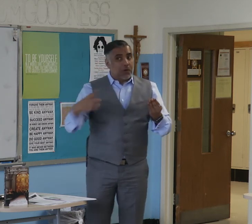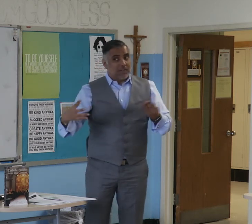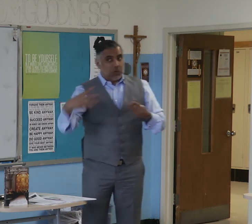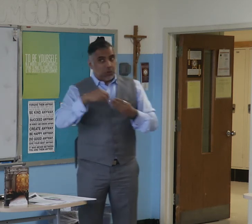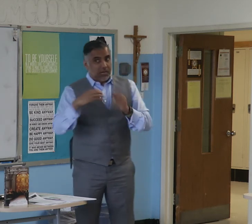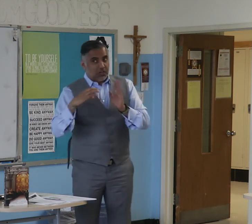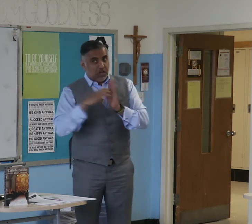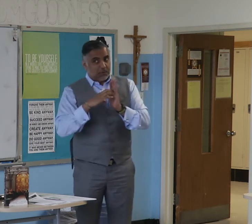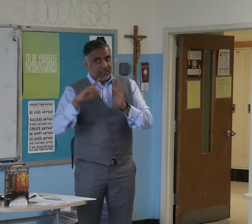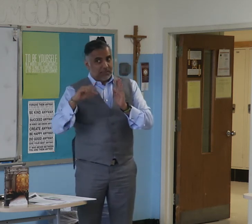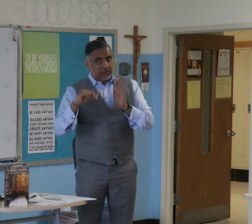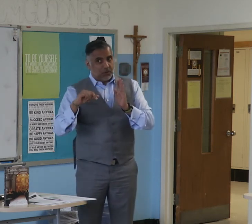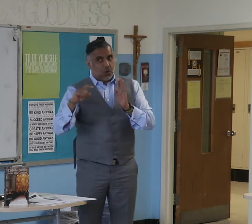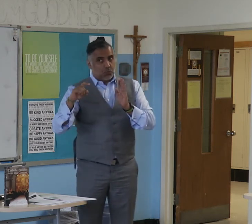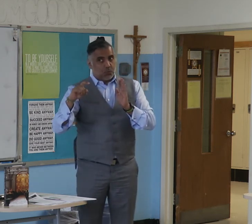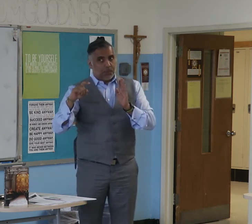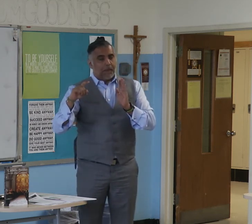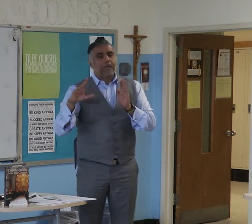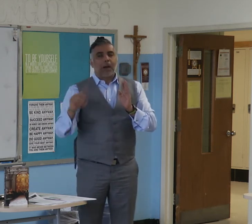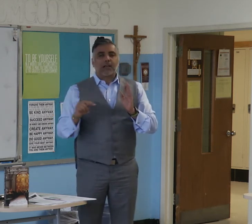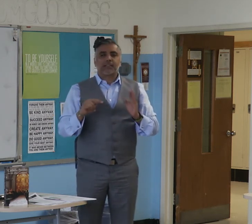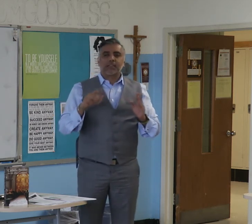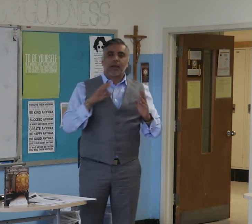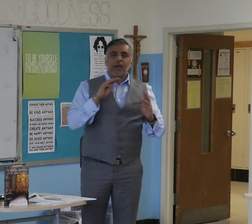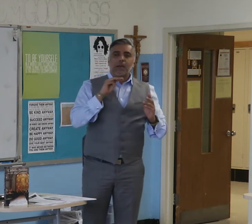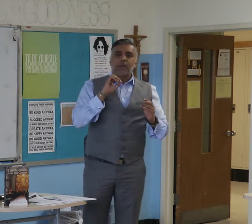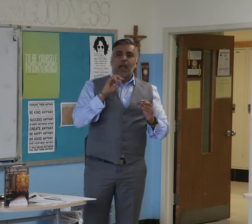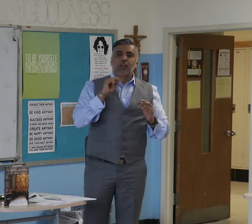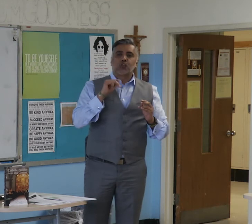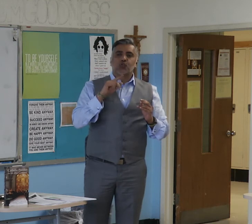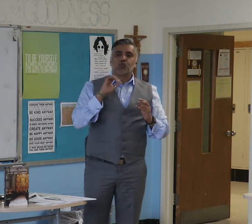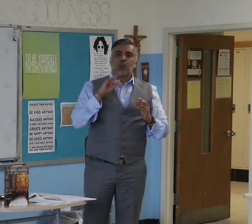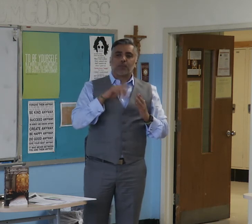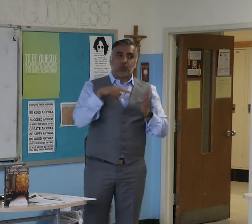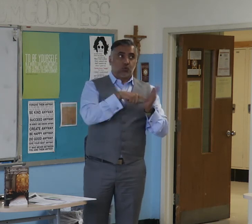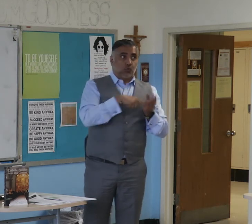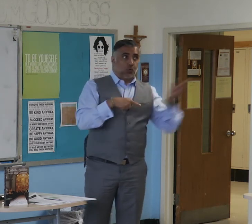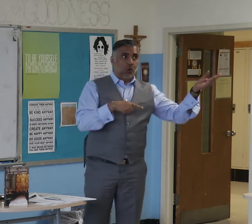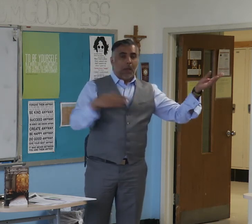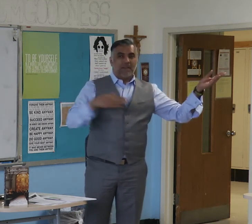disabilities, but the manuscript was due before the research was done,